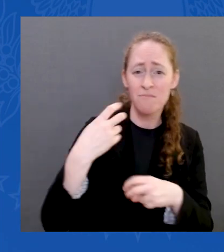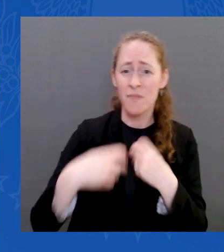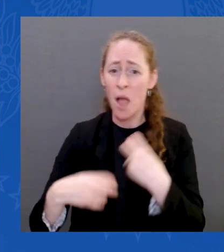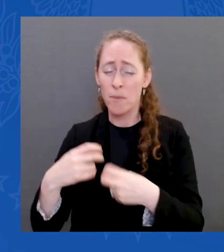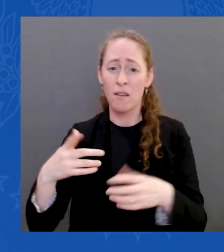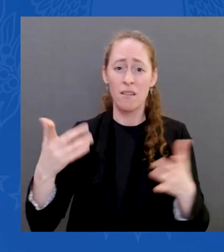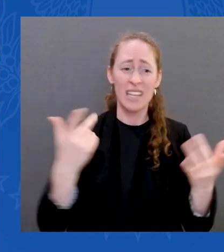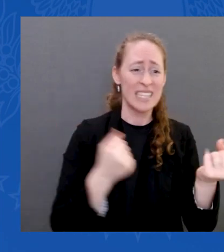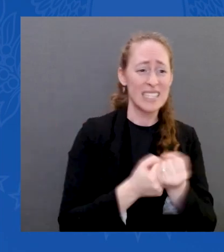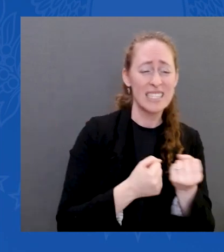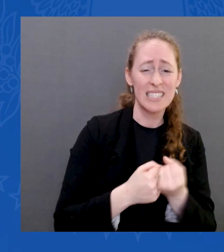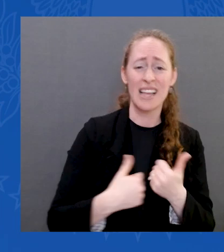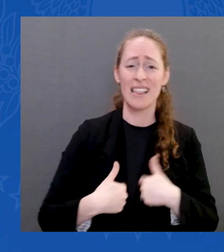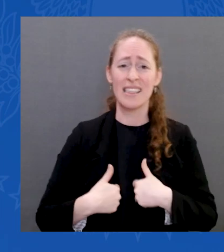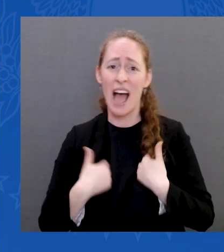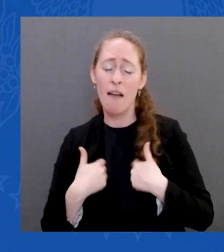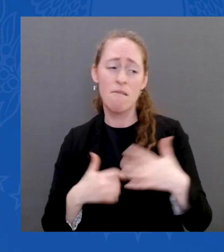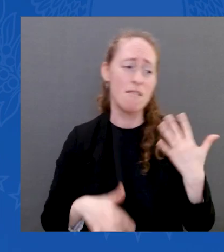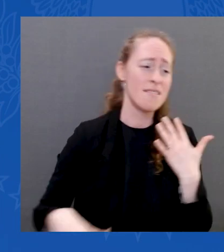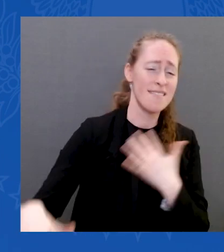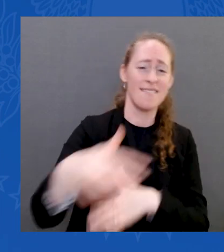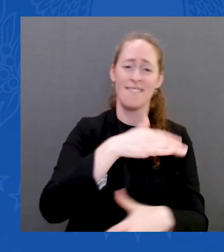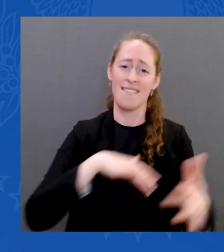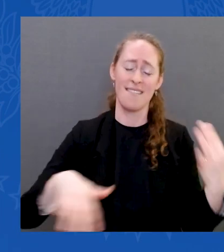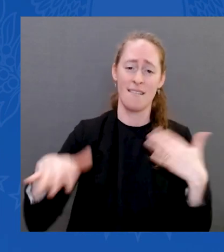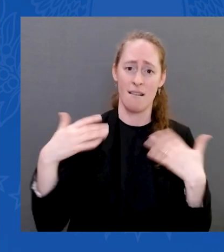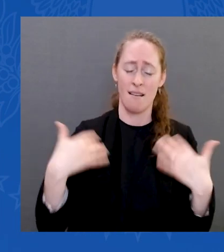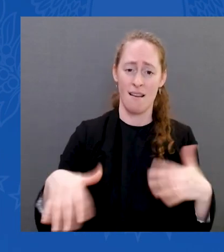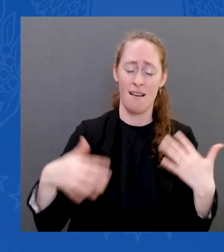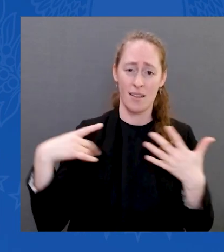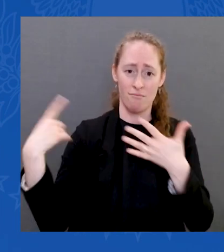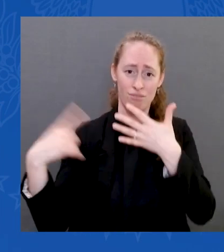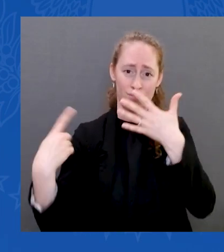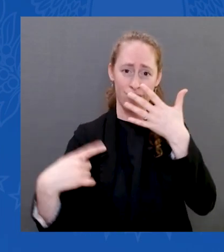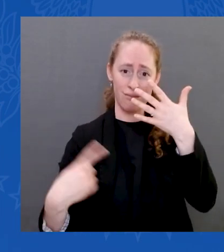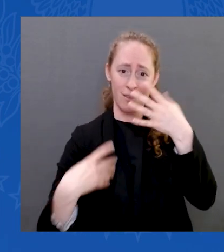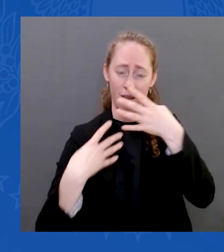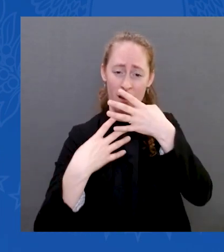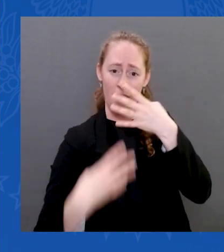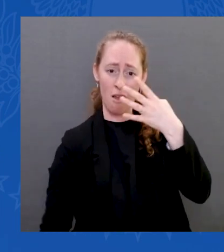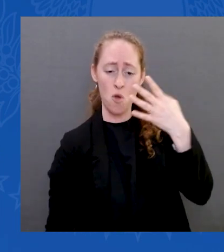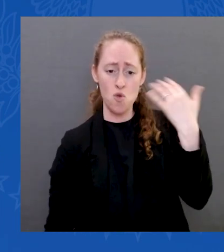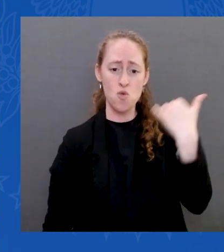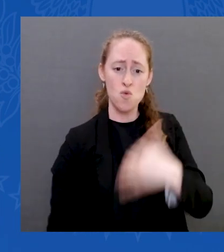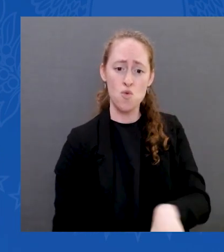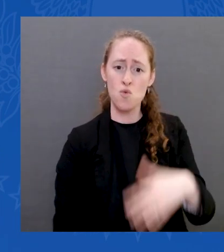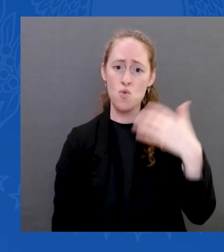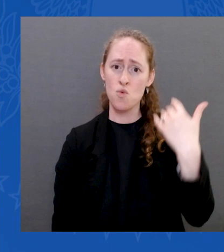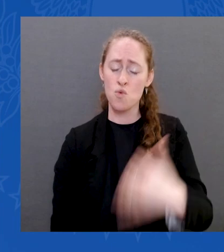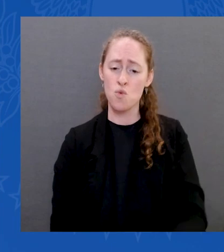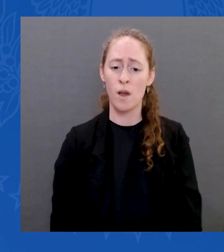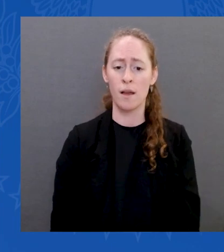I mean, you had to take care of your own children in addition. And I watched how hard it was -- how really hard.